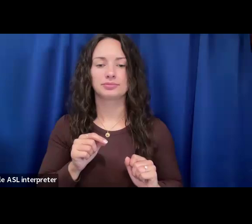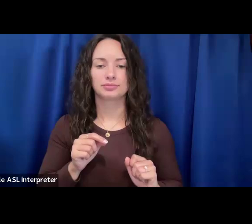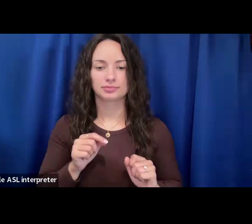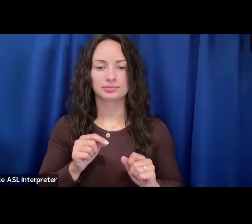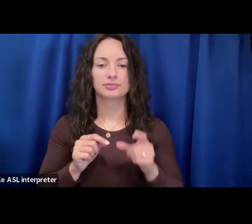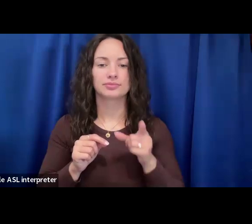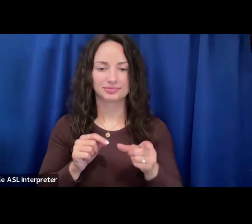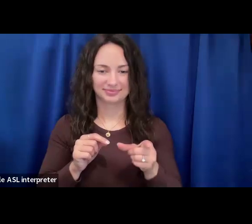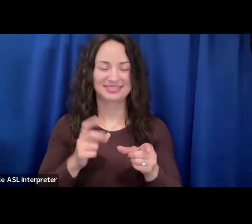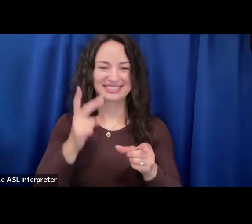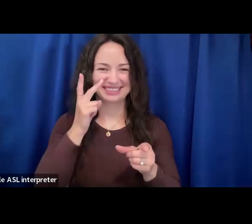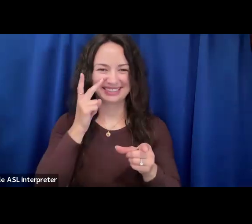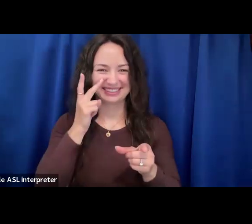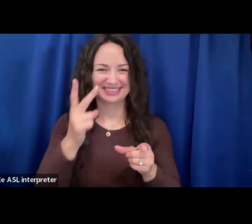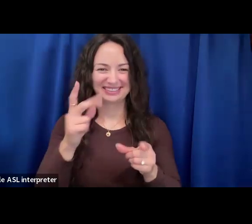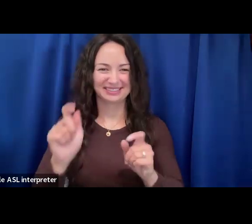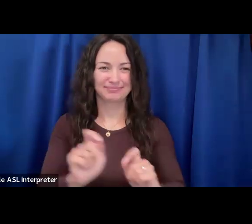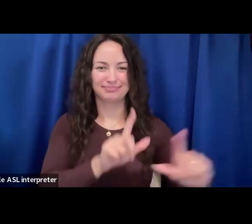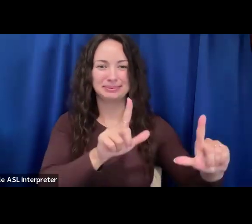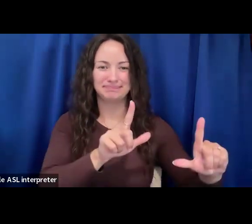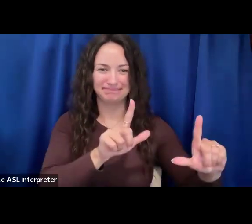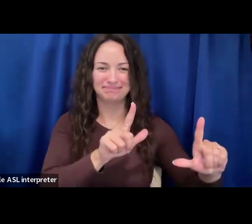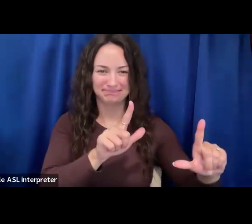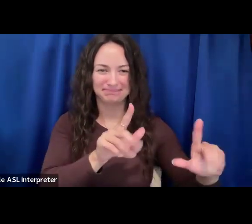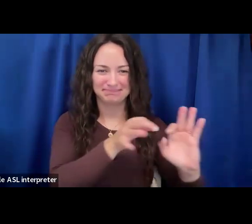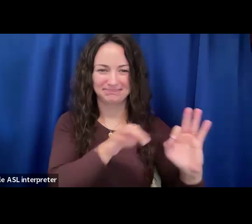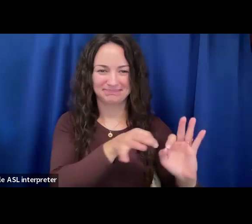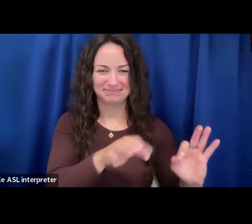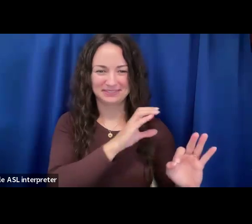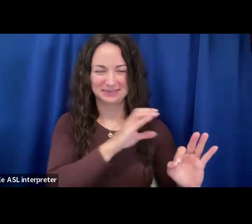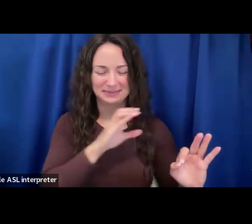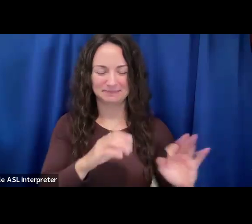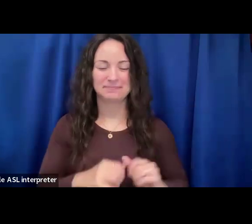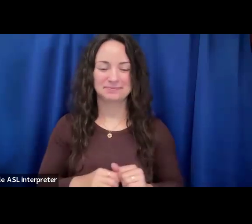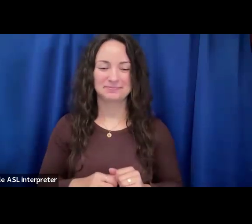in a separate browser window. The link is in the chat, thank you